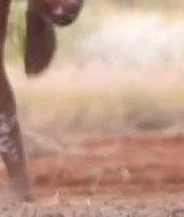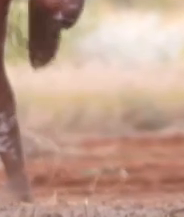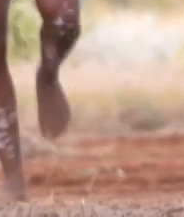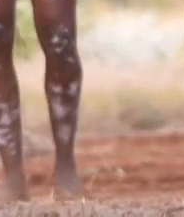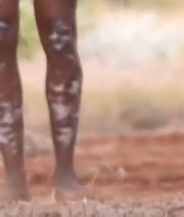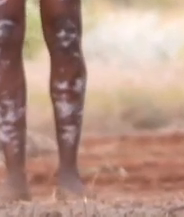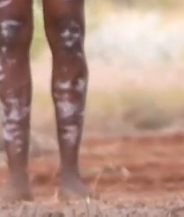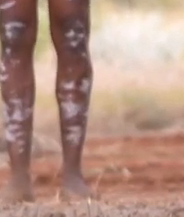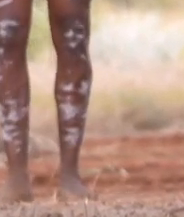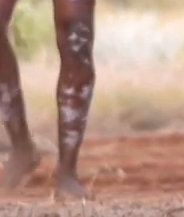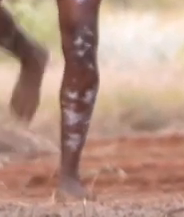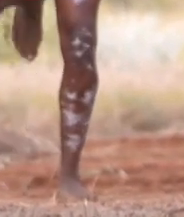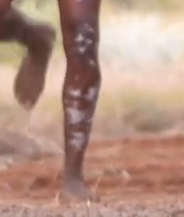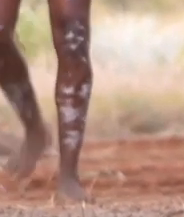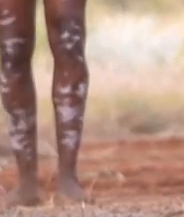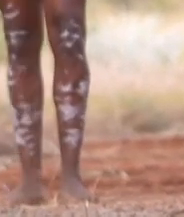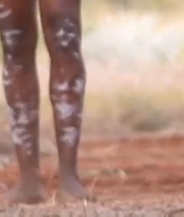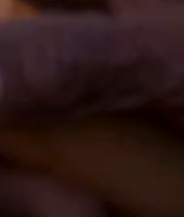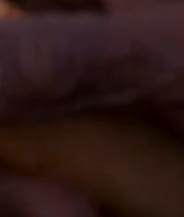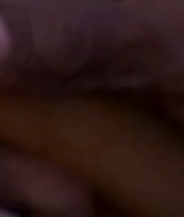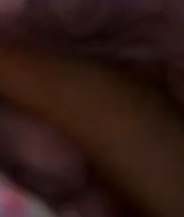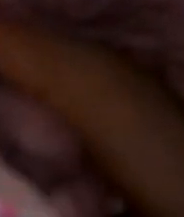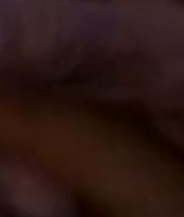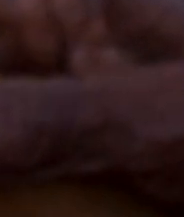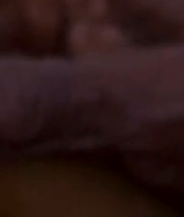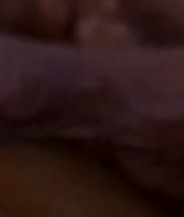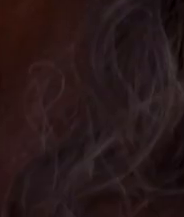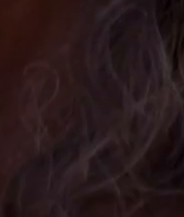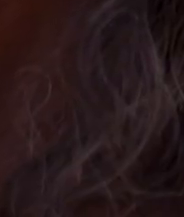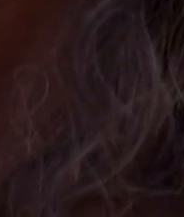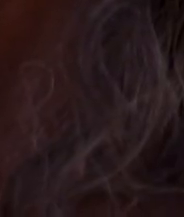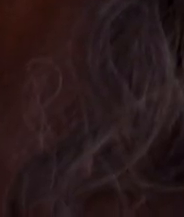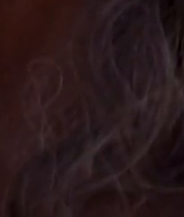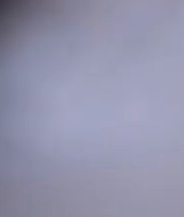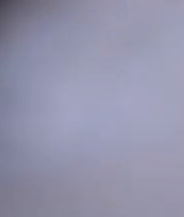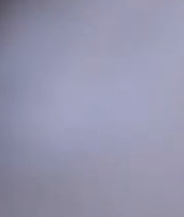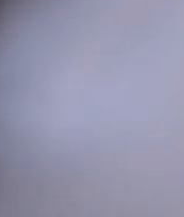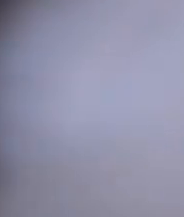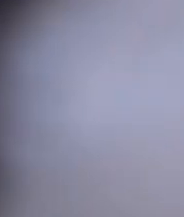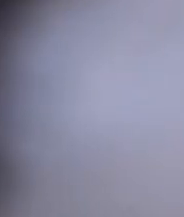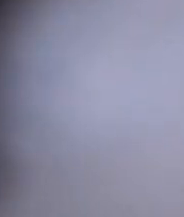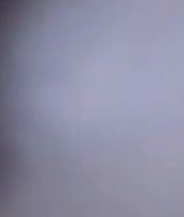and painting (SPEAKS FOREIGN LANGUAGE). Yeah.